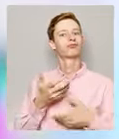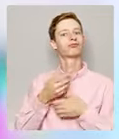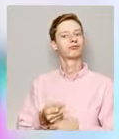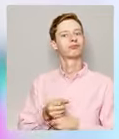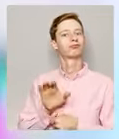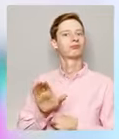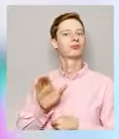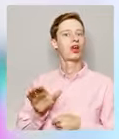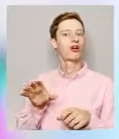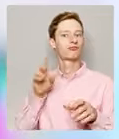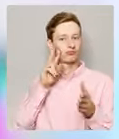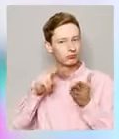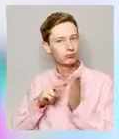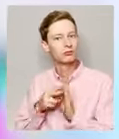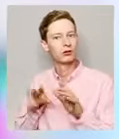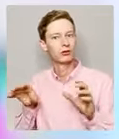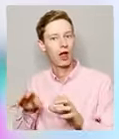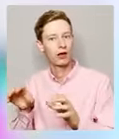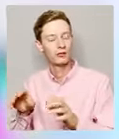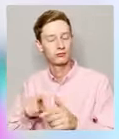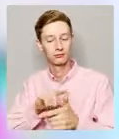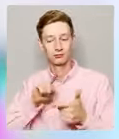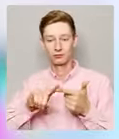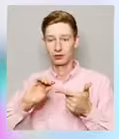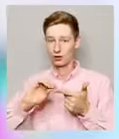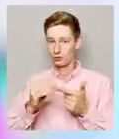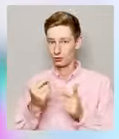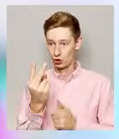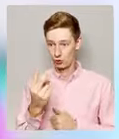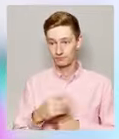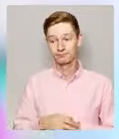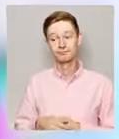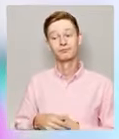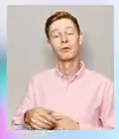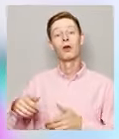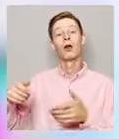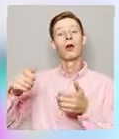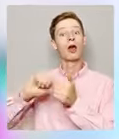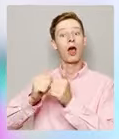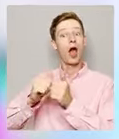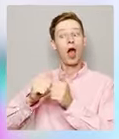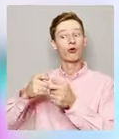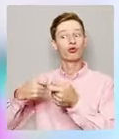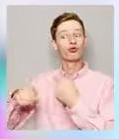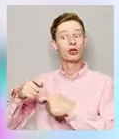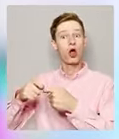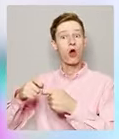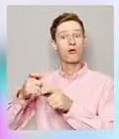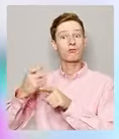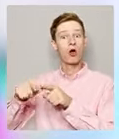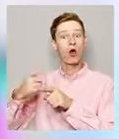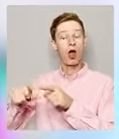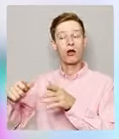with the confidence in the player's intended action. Number two, the player needs to expend the spent case from the chamber by lowering and pulling back the bolt lever,